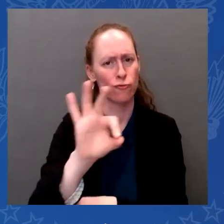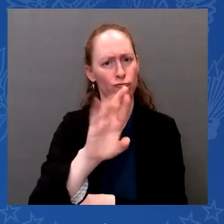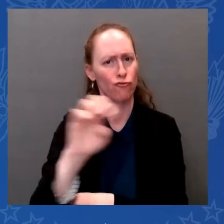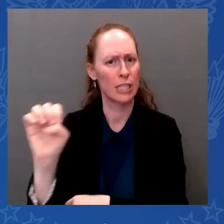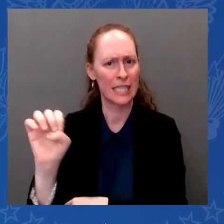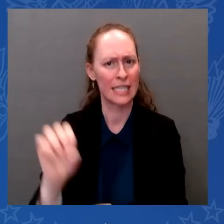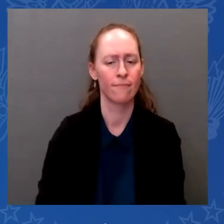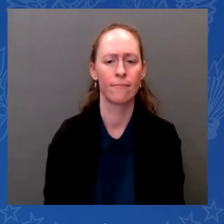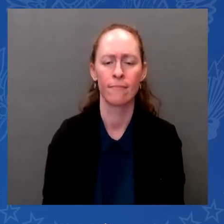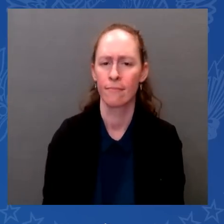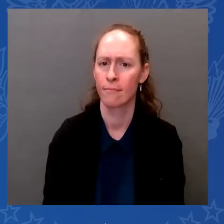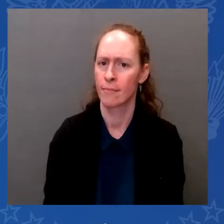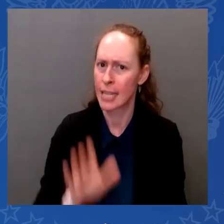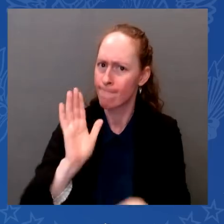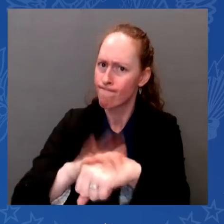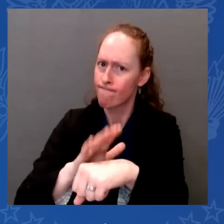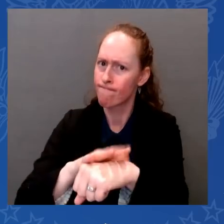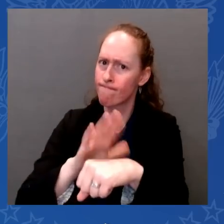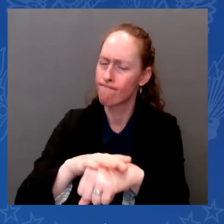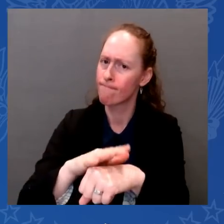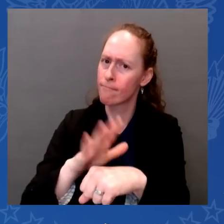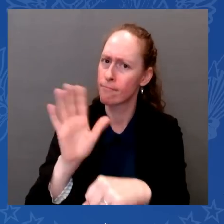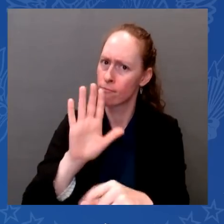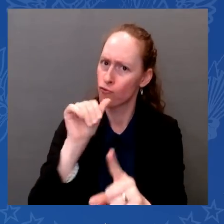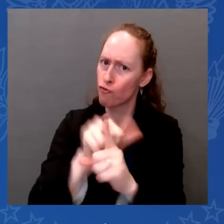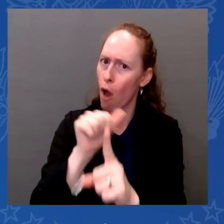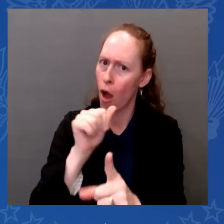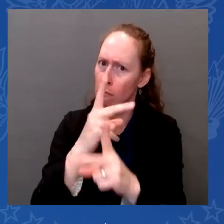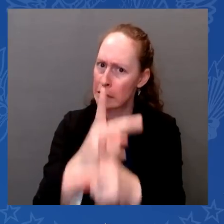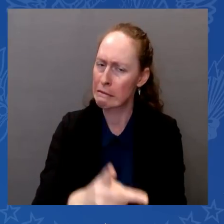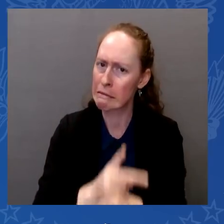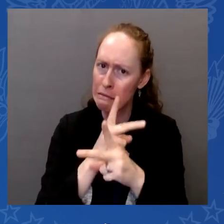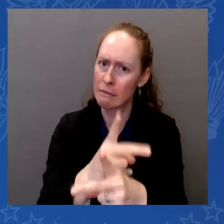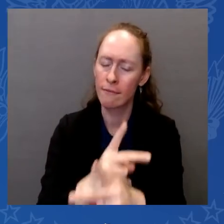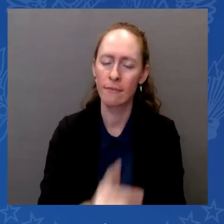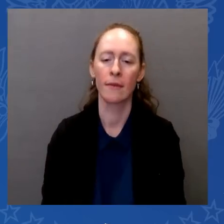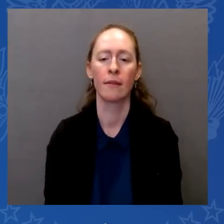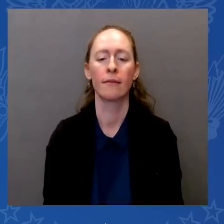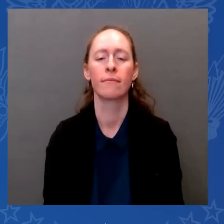If you get any questionable calls, please tell us by going to ReportFraud --